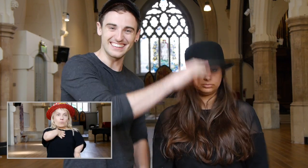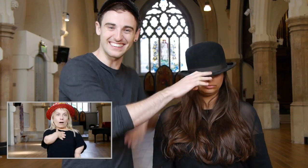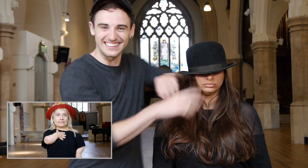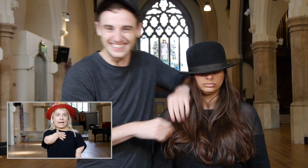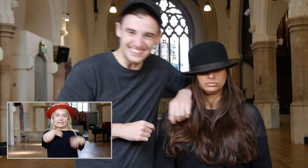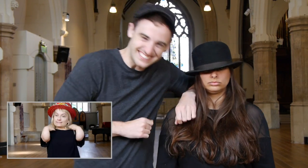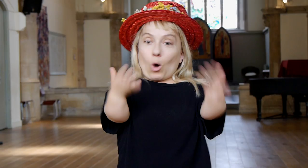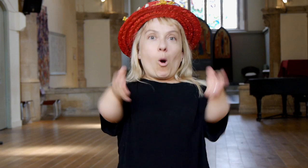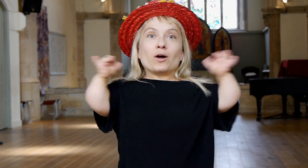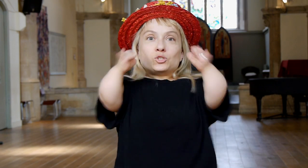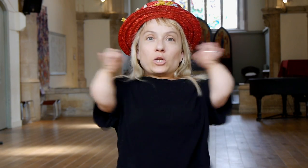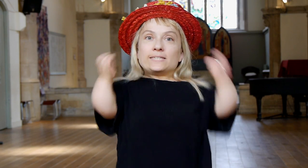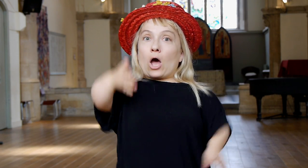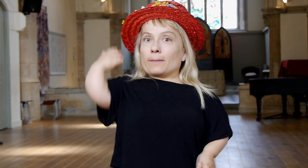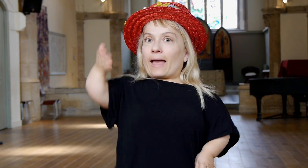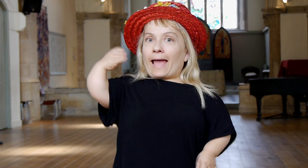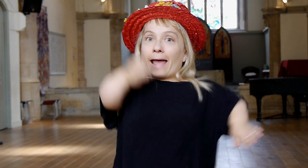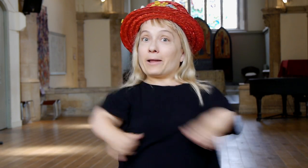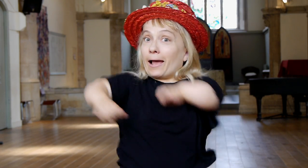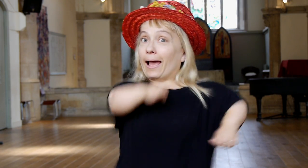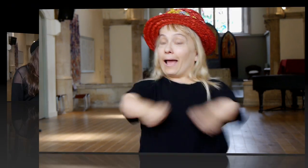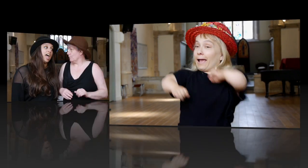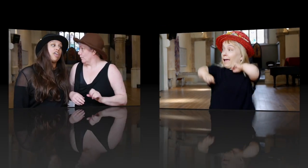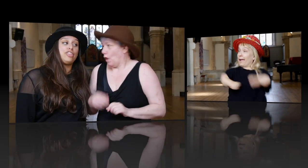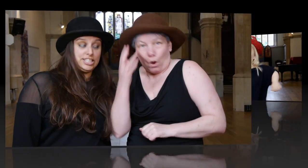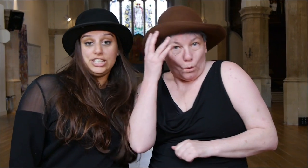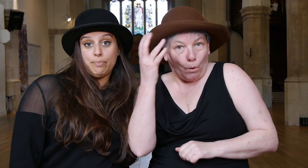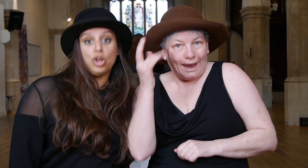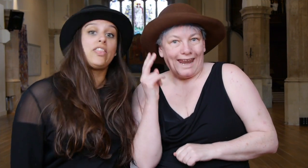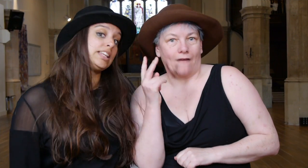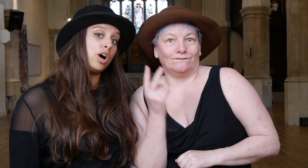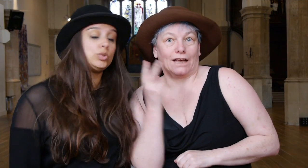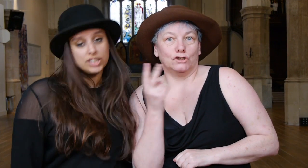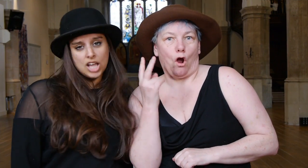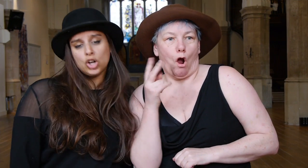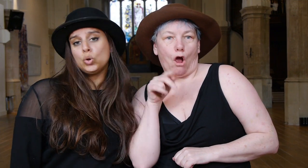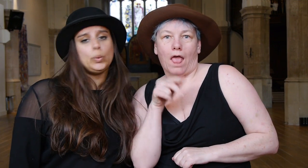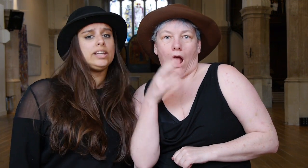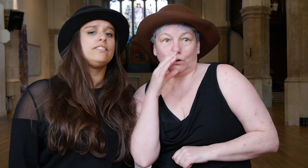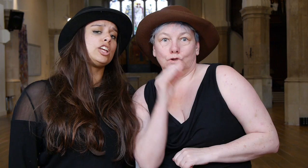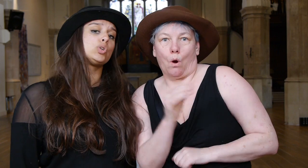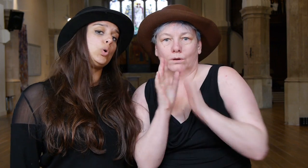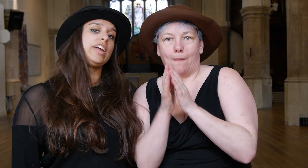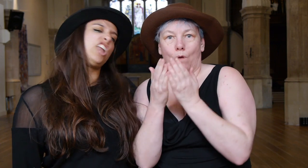Oh my days! What a jolly time they 'ad This is the book they told the young Queen Victoria